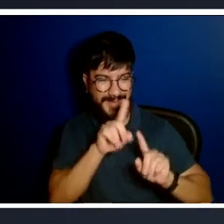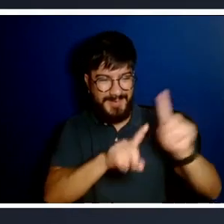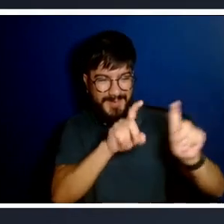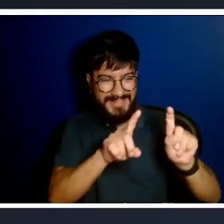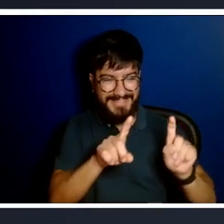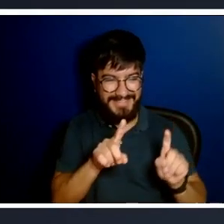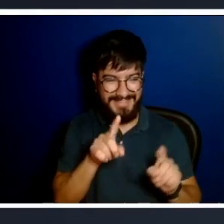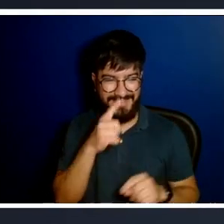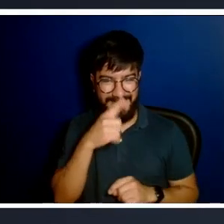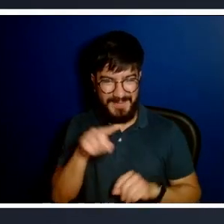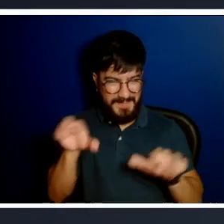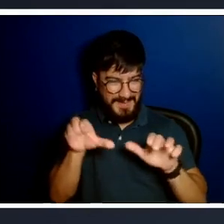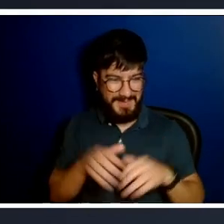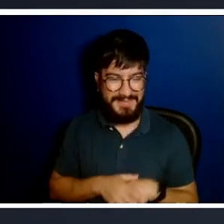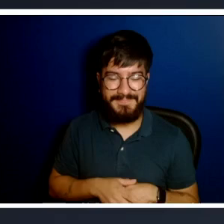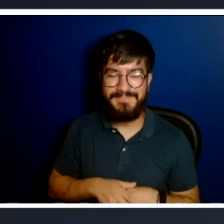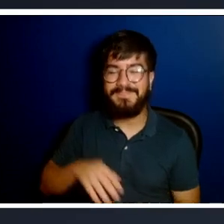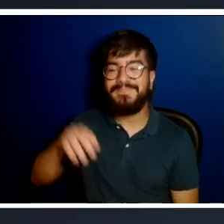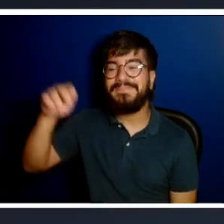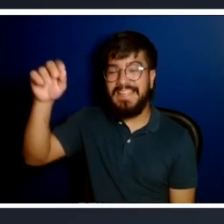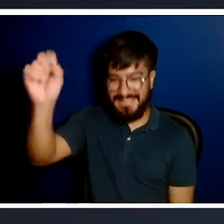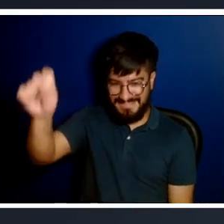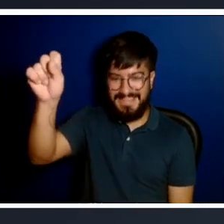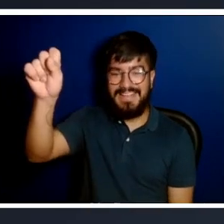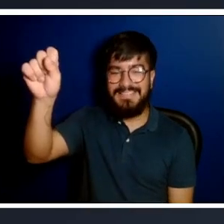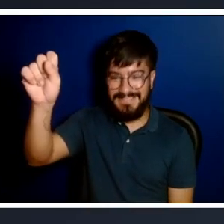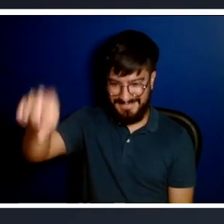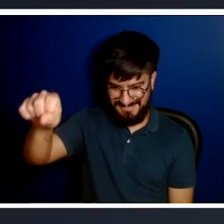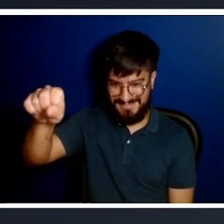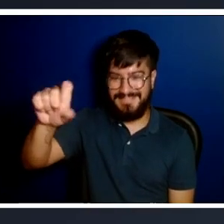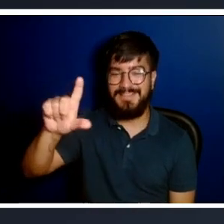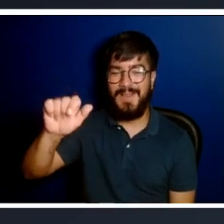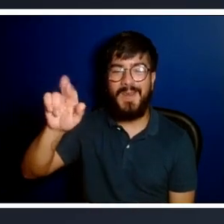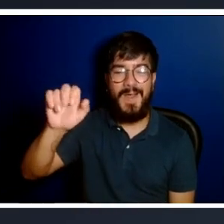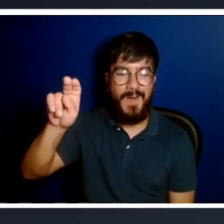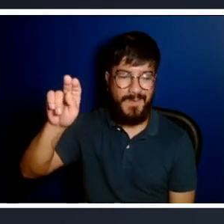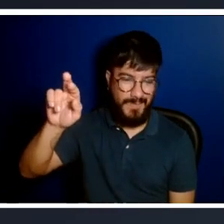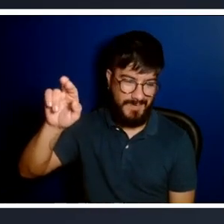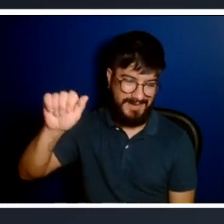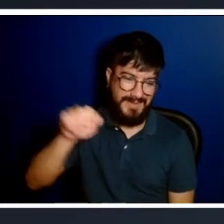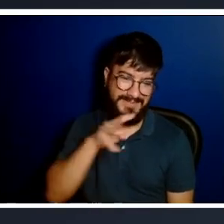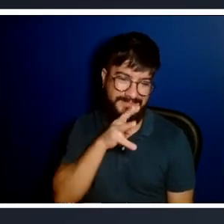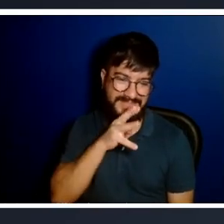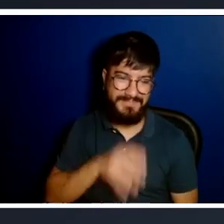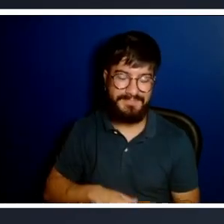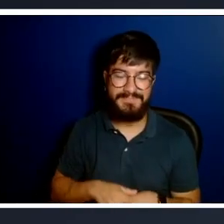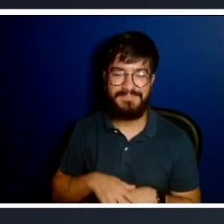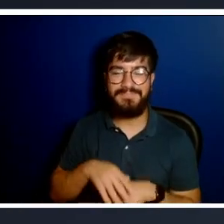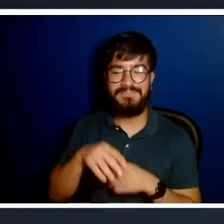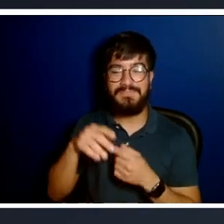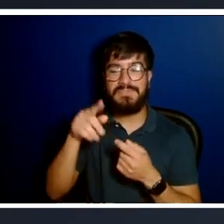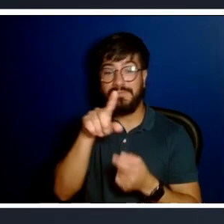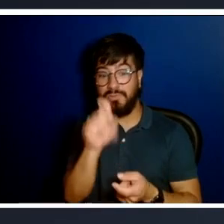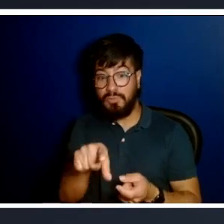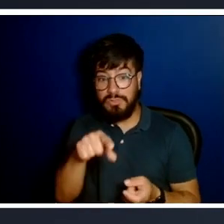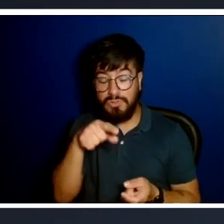Yes, one of our guests have asked, does the blue tongue help prevent sunburn?